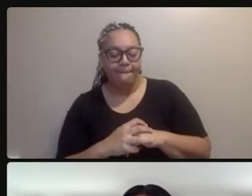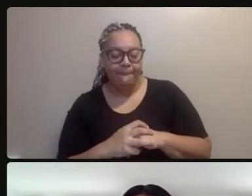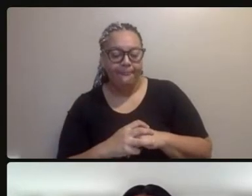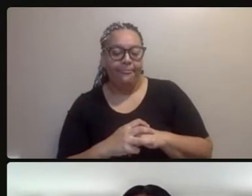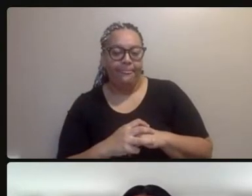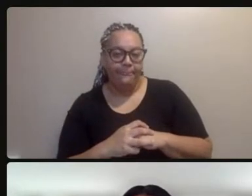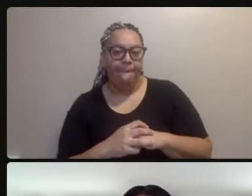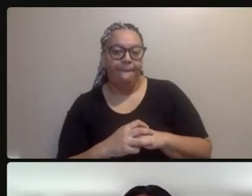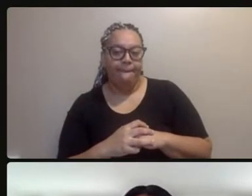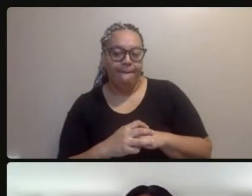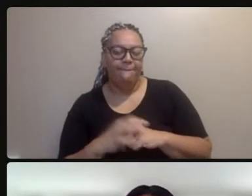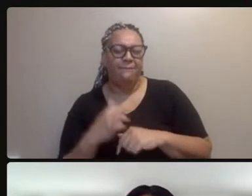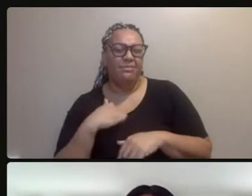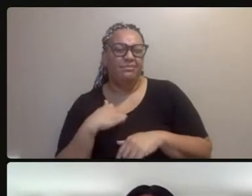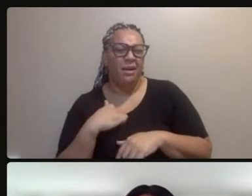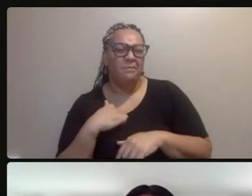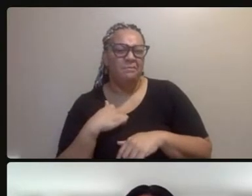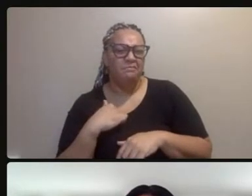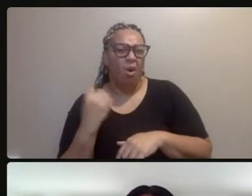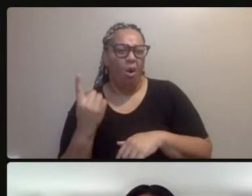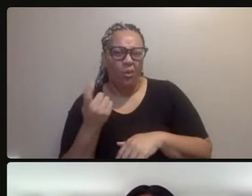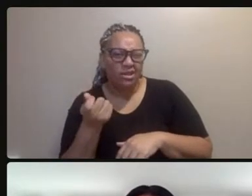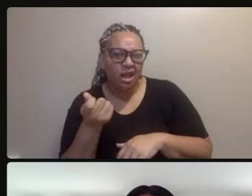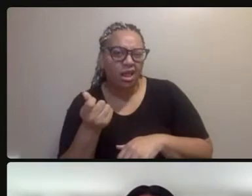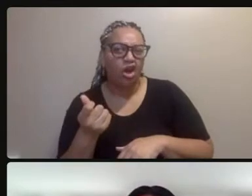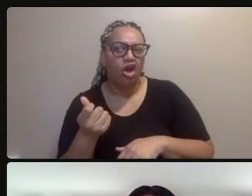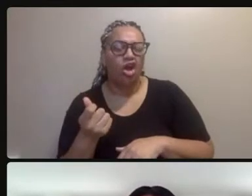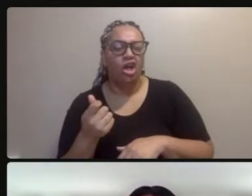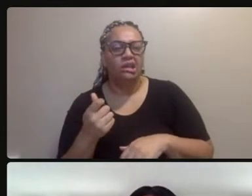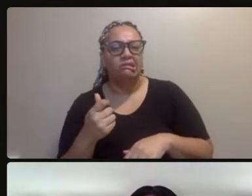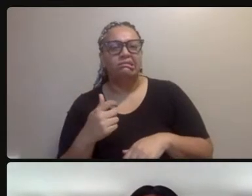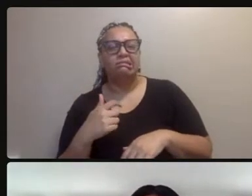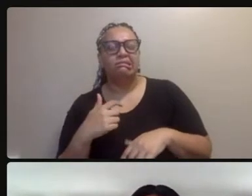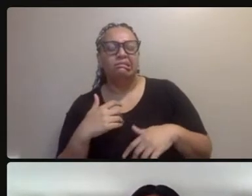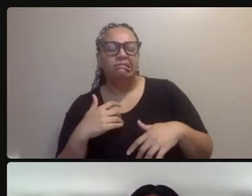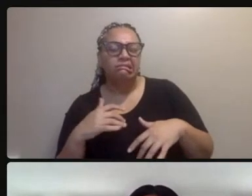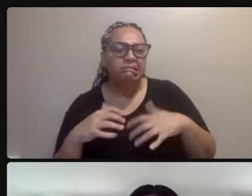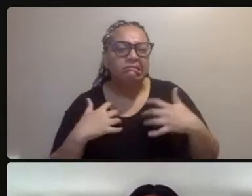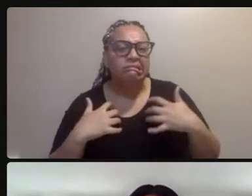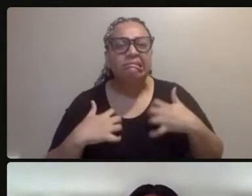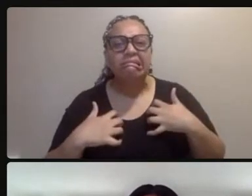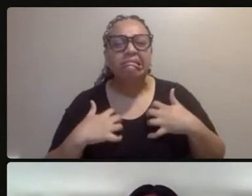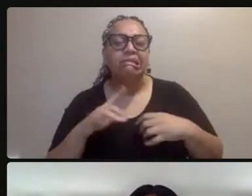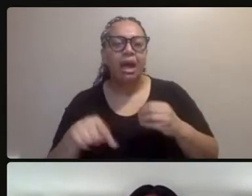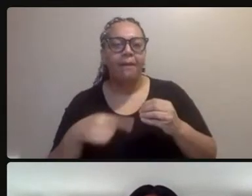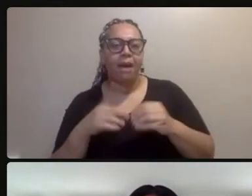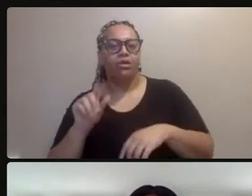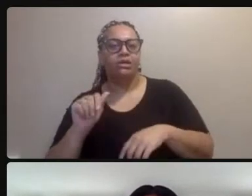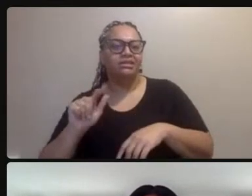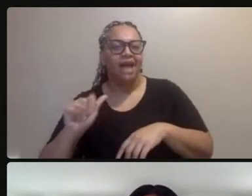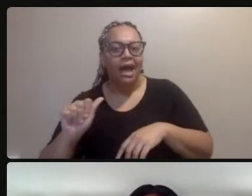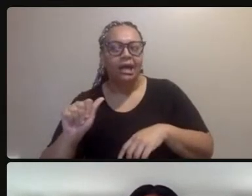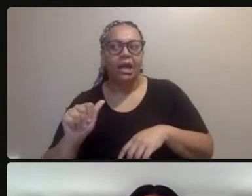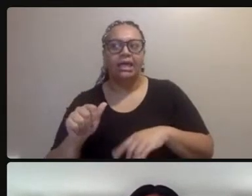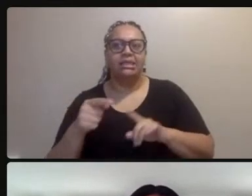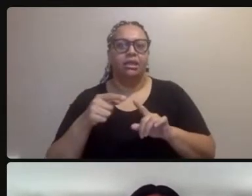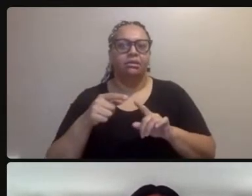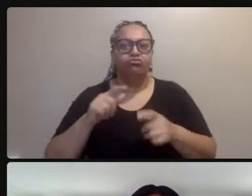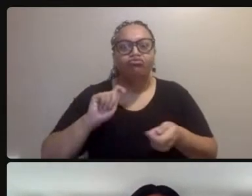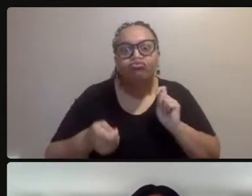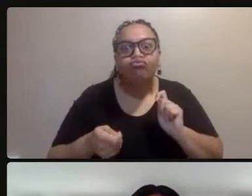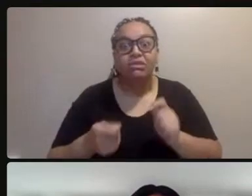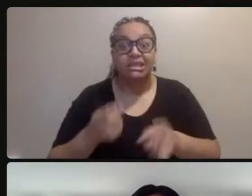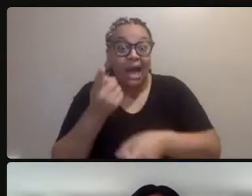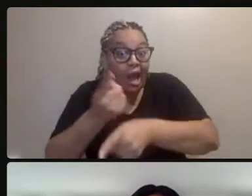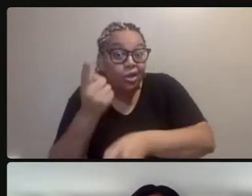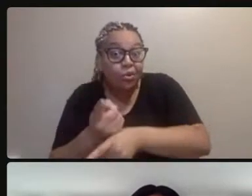REALLOCATING FUNDS?